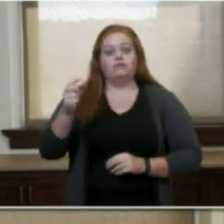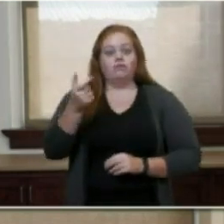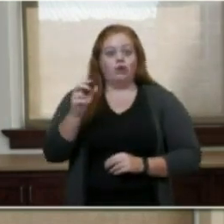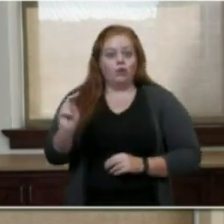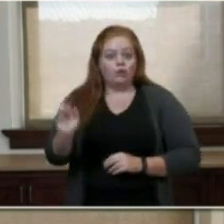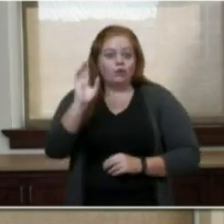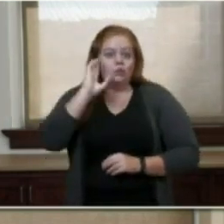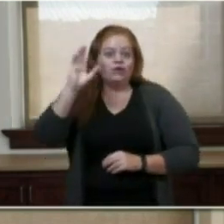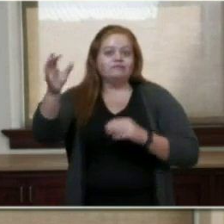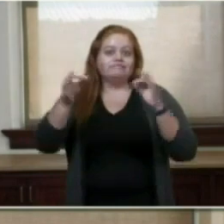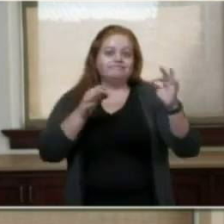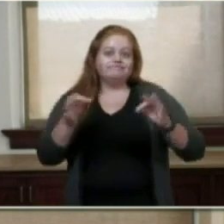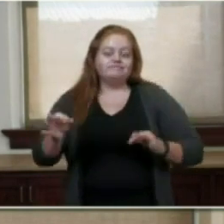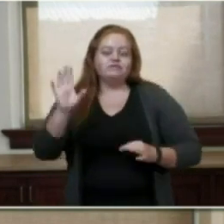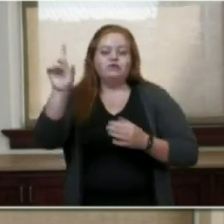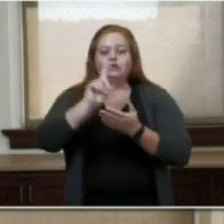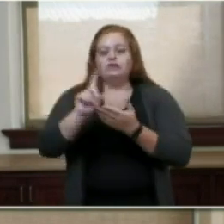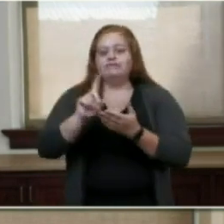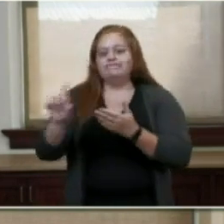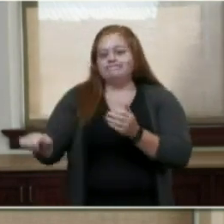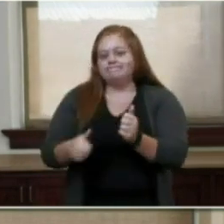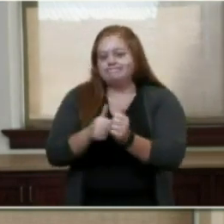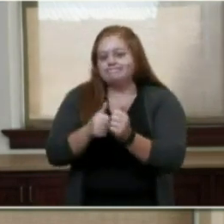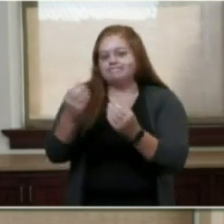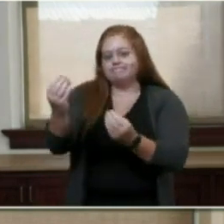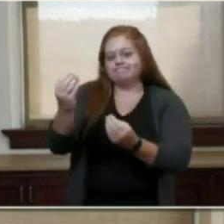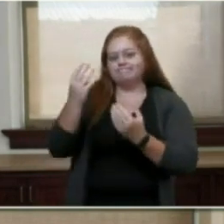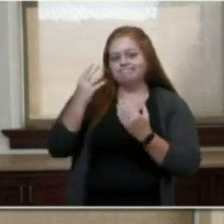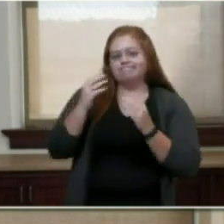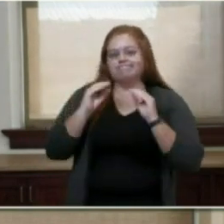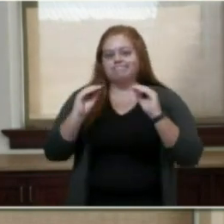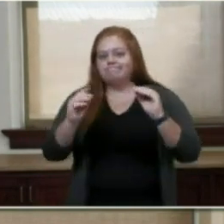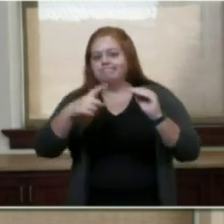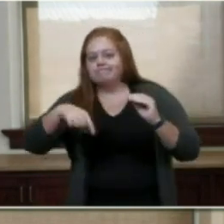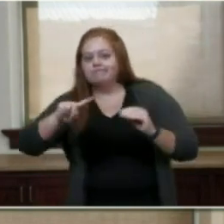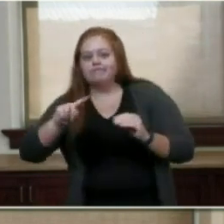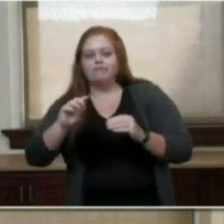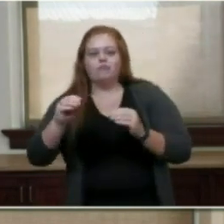uh she gives her week the update update us on the lot of the information. And